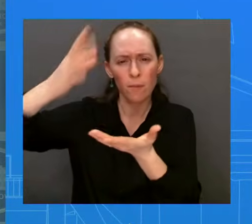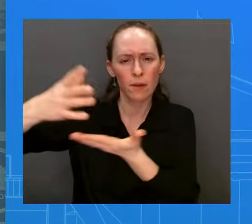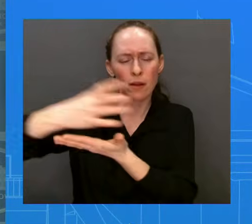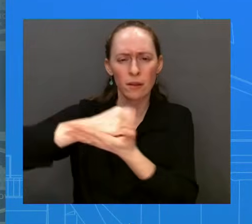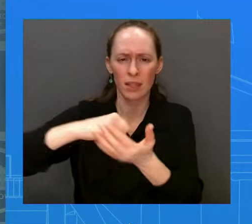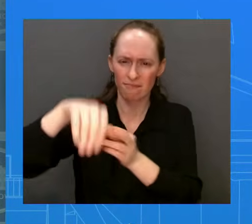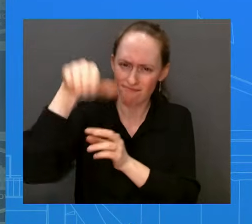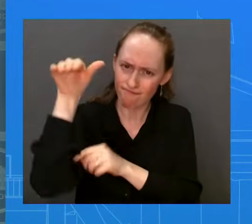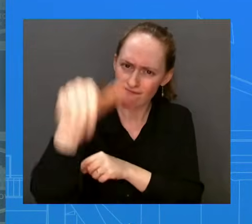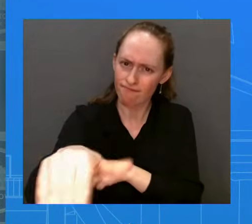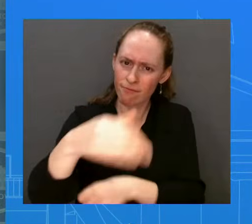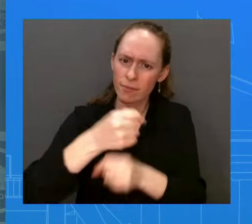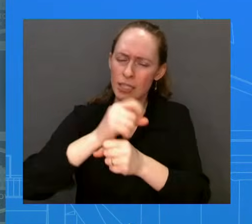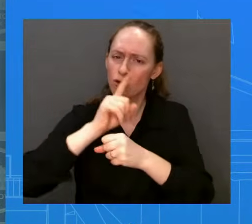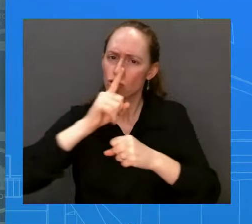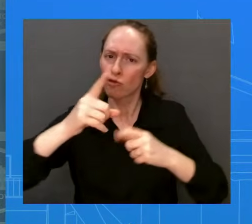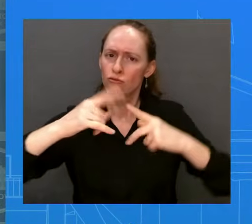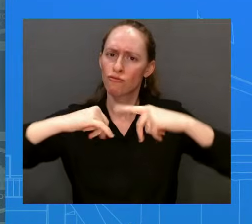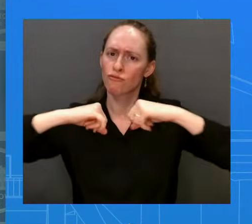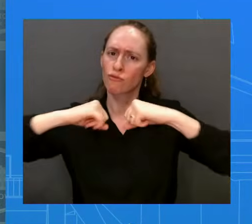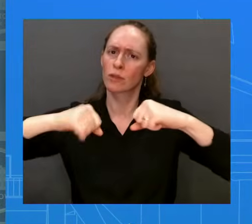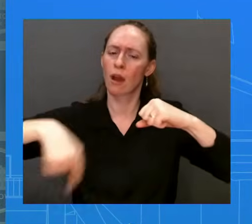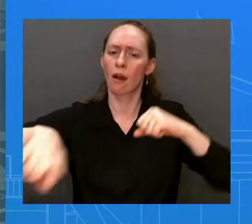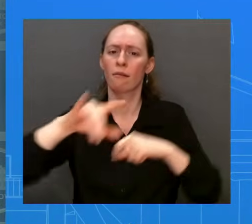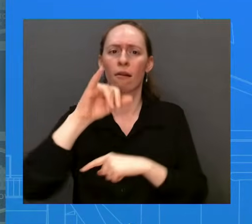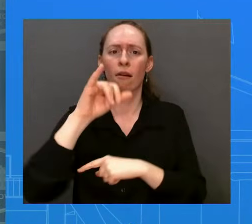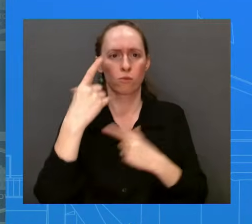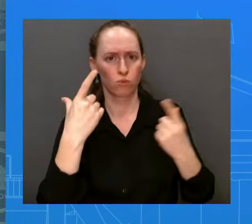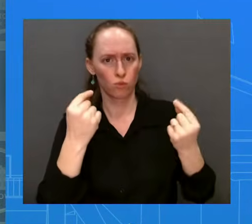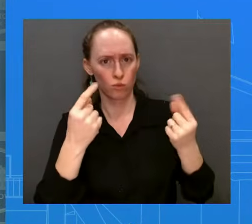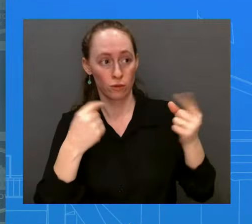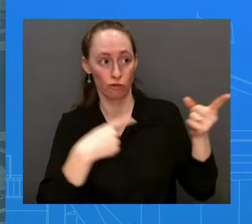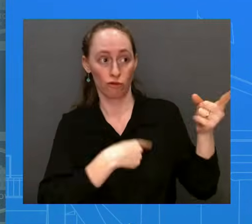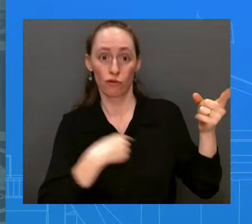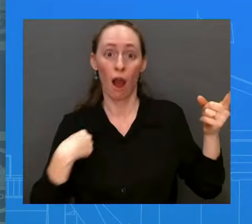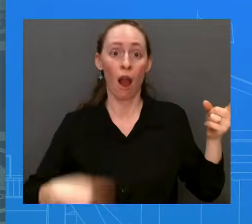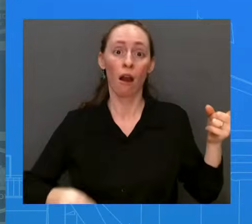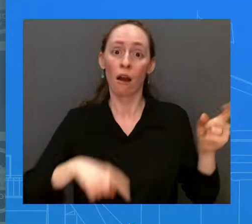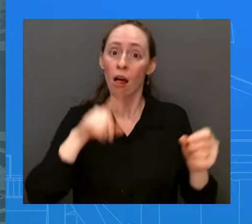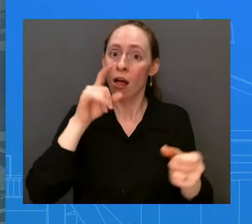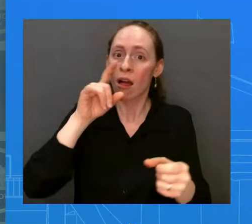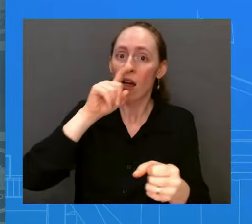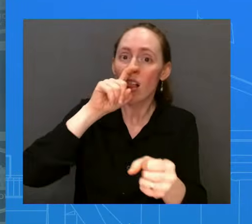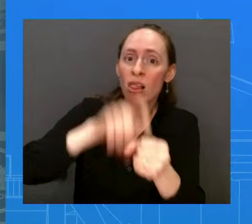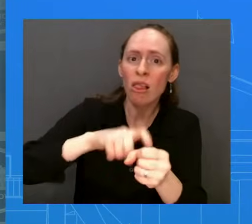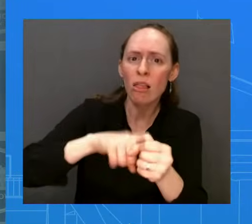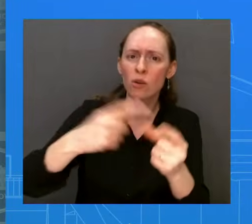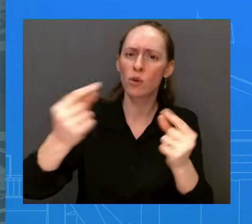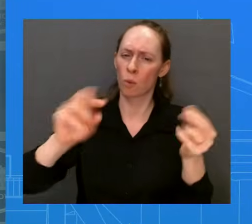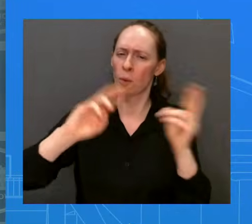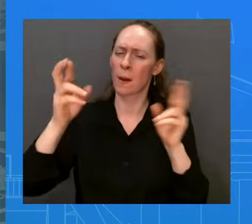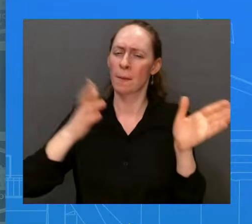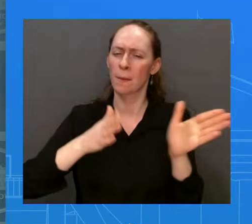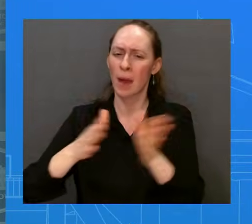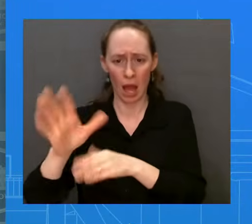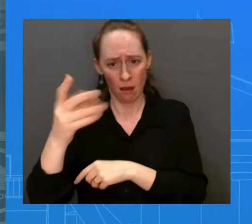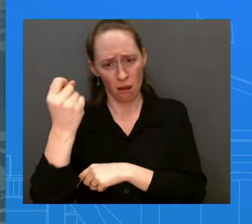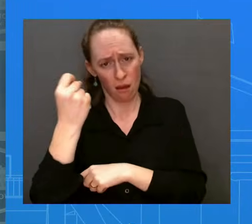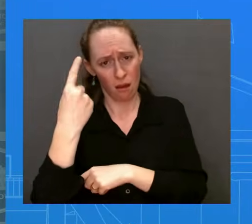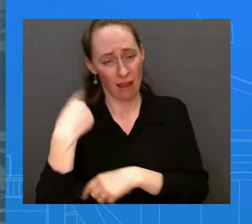we cannot publicly go into many details about how we discover and counteract foreign intelligence collection efforts,